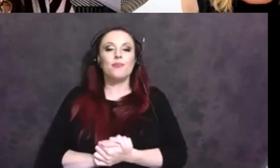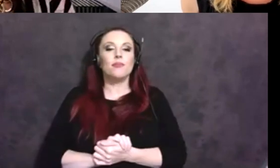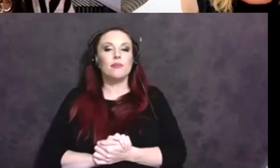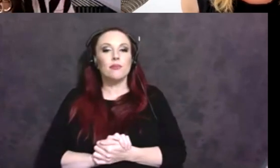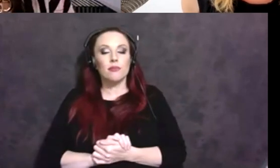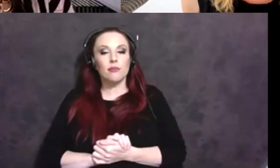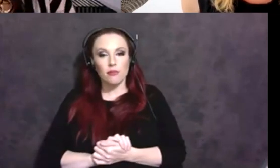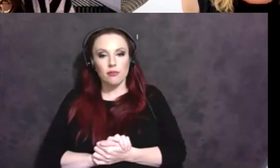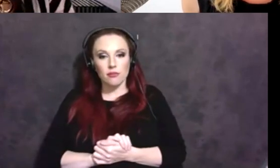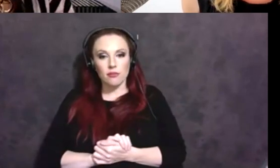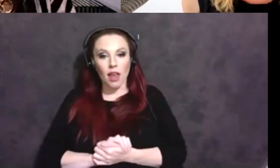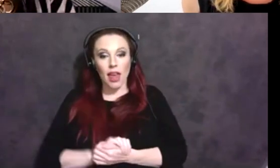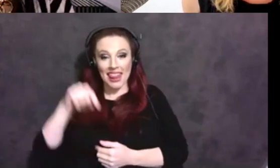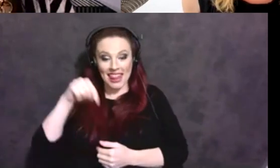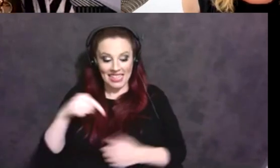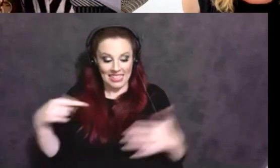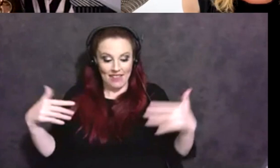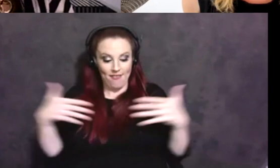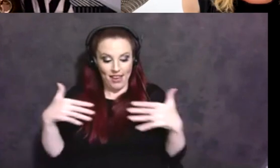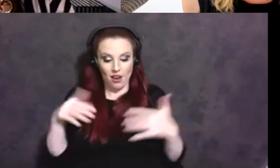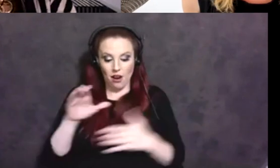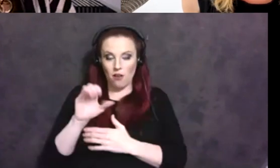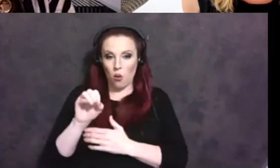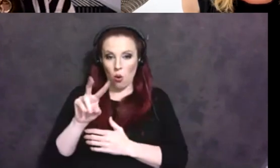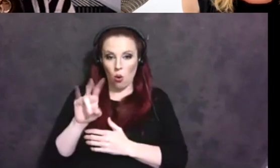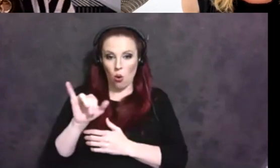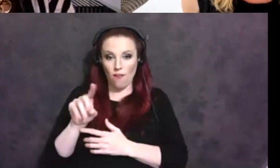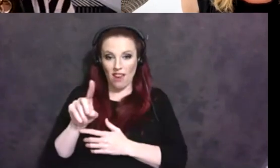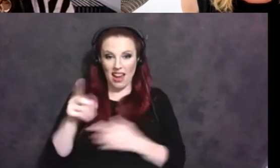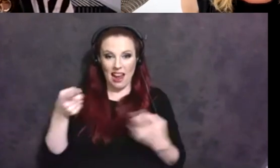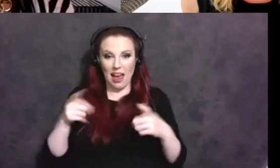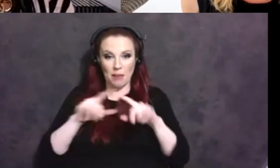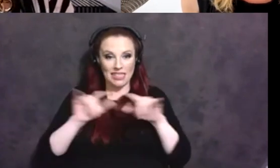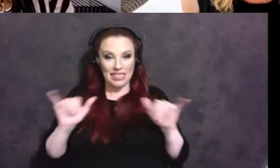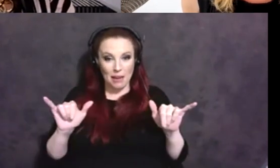more about that as we continue to evolve in our conversation. The second thing that I